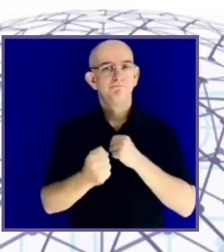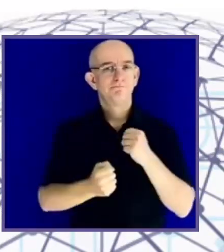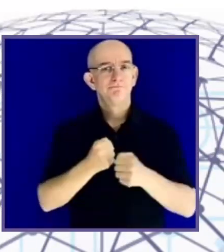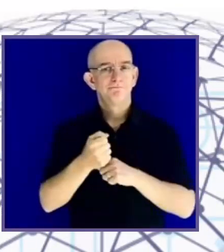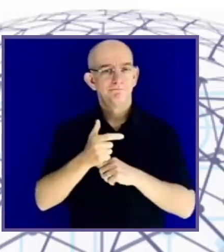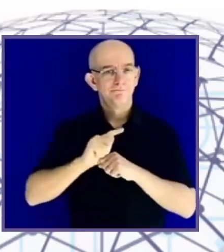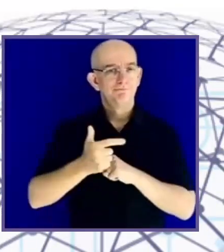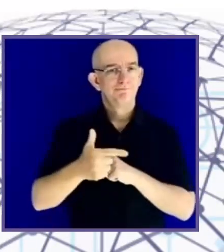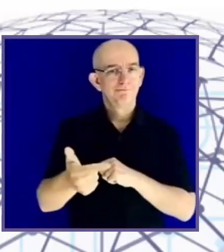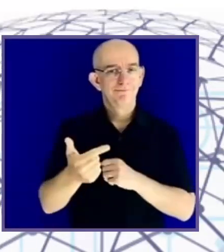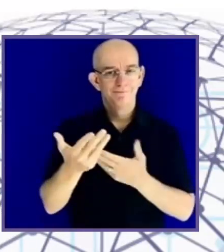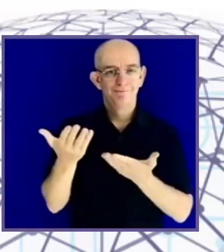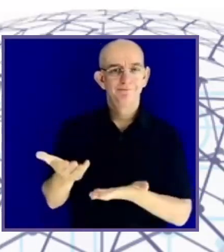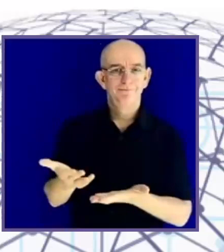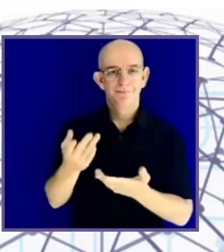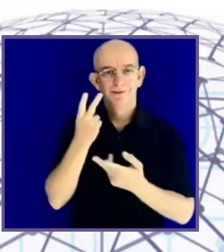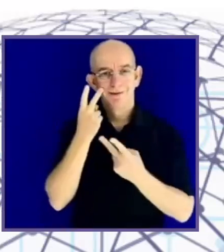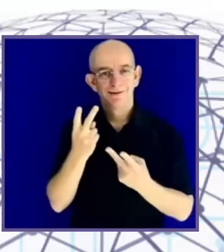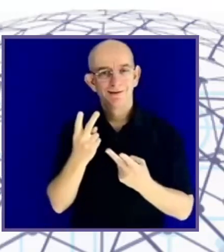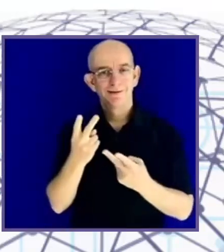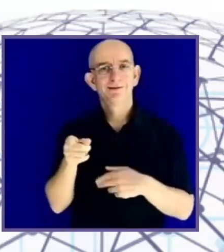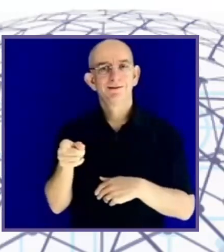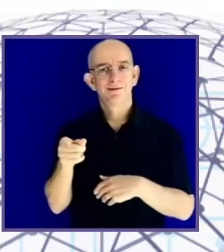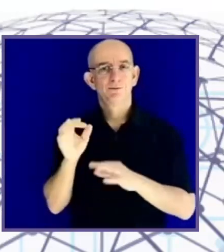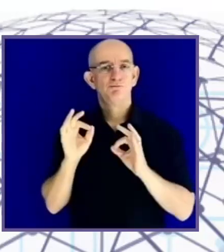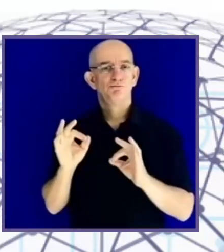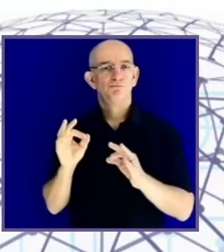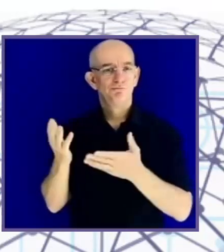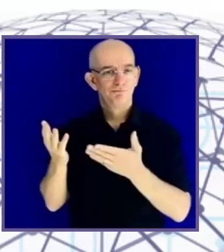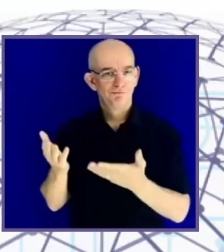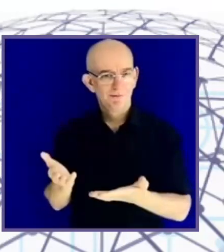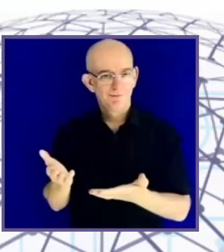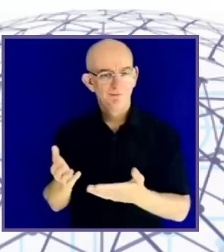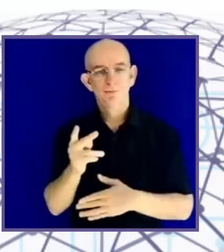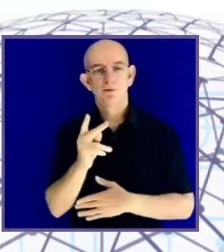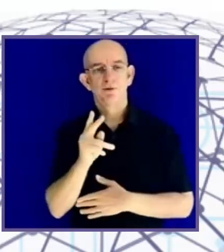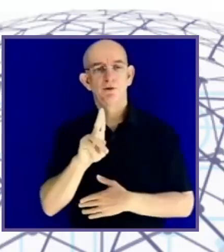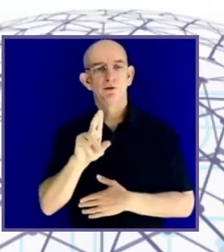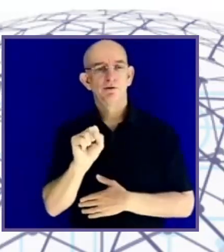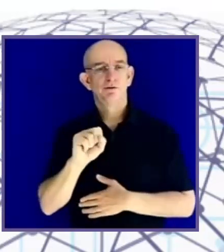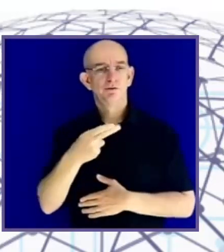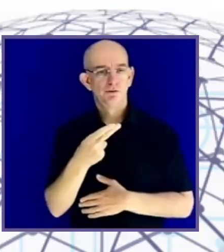a friend and colleague for a long time and I'm delighted to hand over to you now. Gosh,